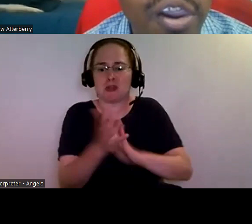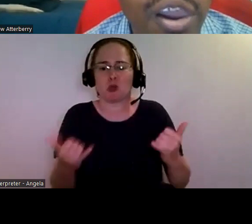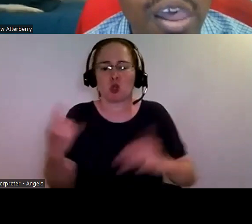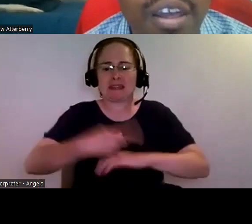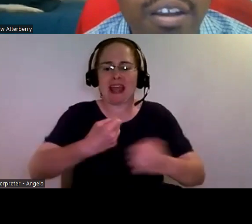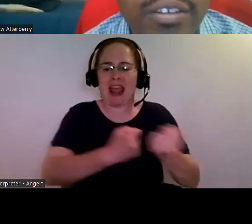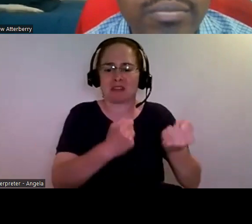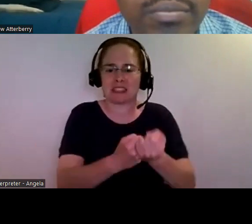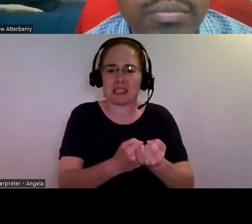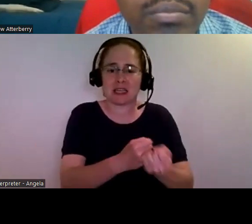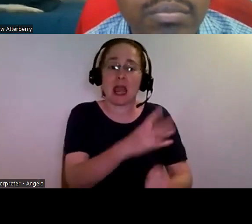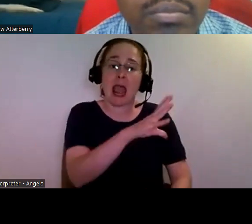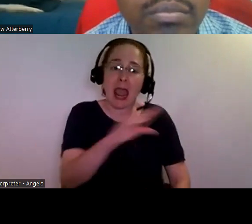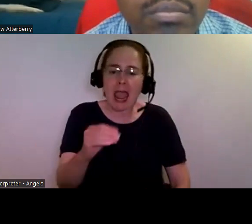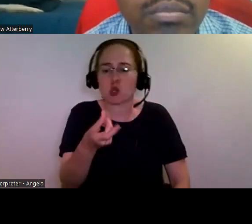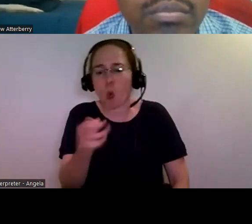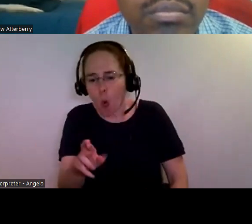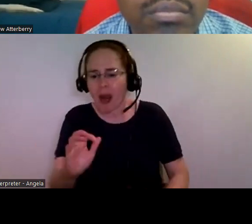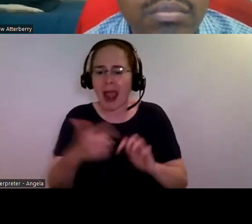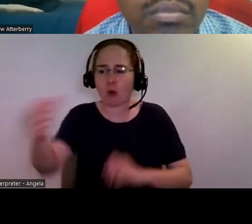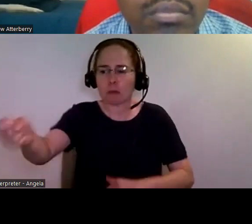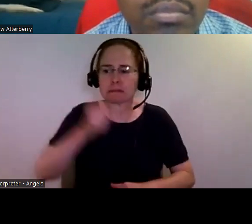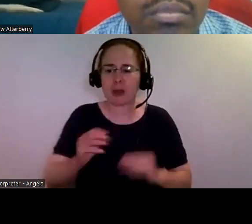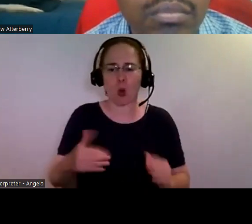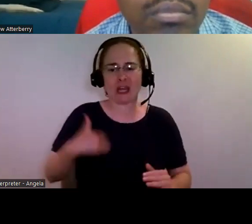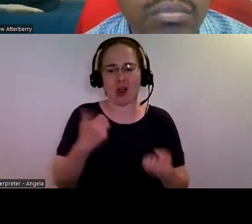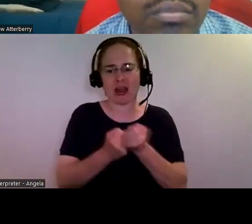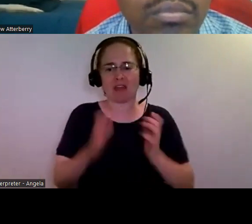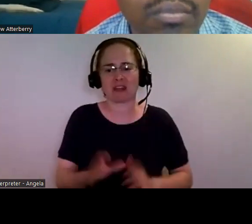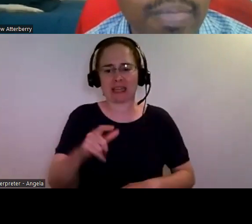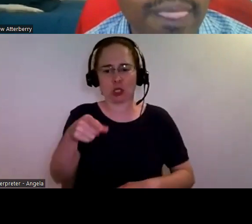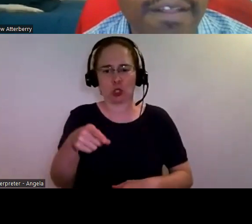and/or how can we bring more younger advocates like you into this movement?